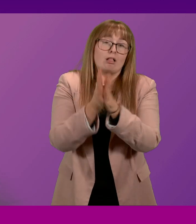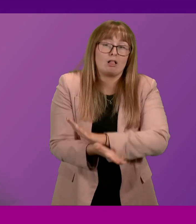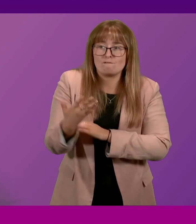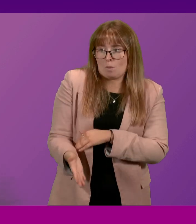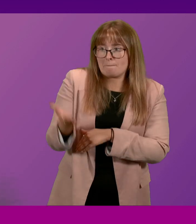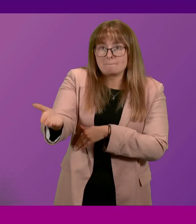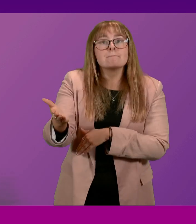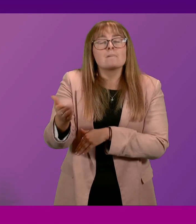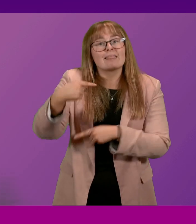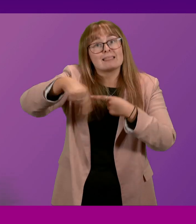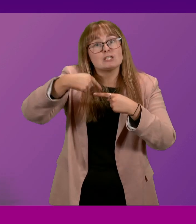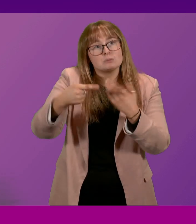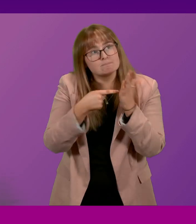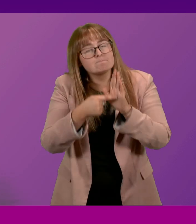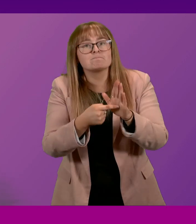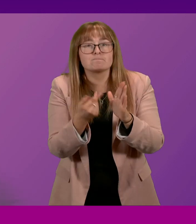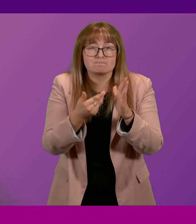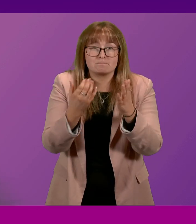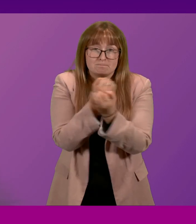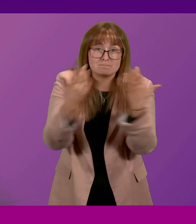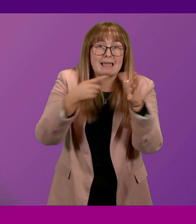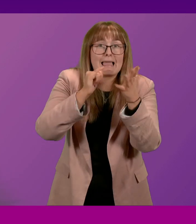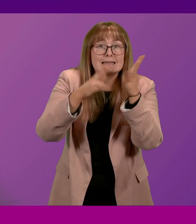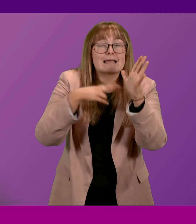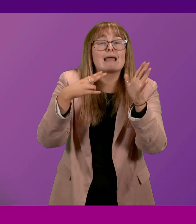been revealed that there are record levels of ASN pupils, that one in three children are absent from